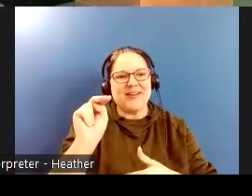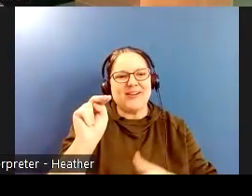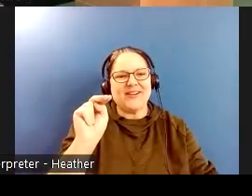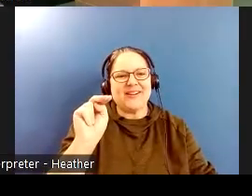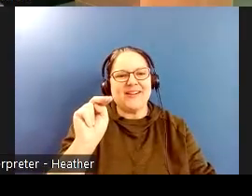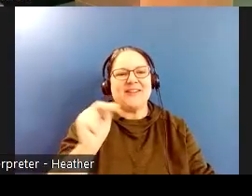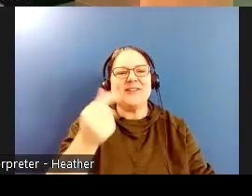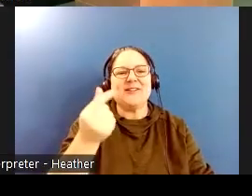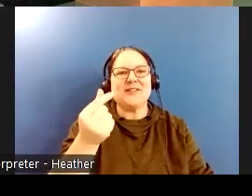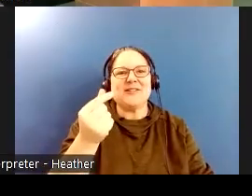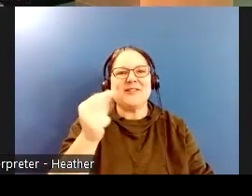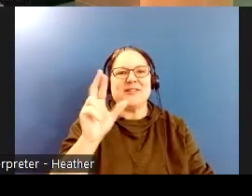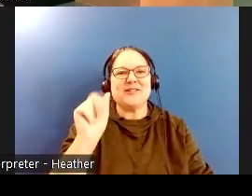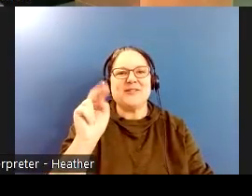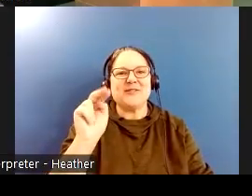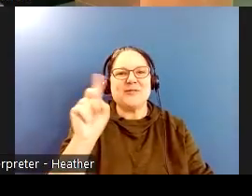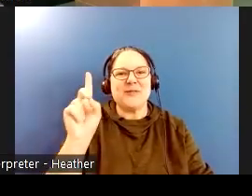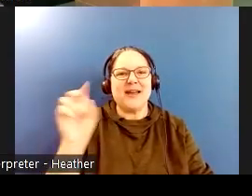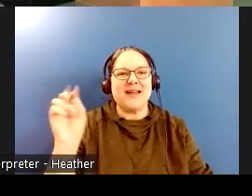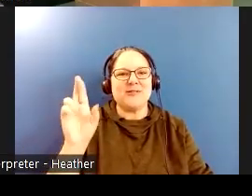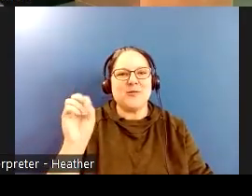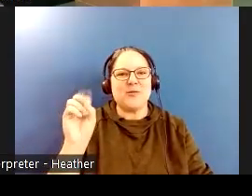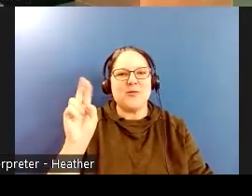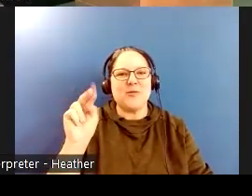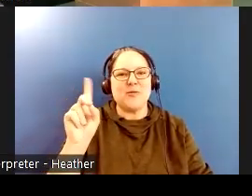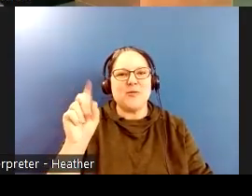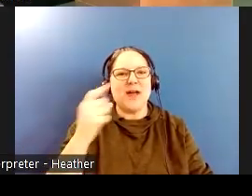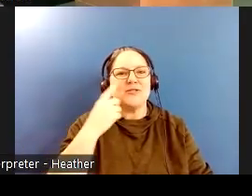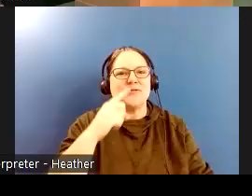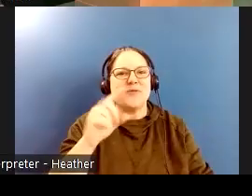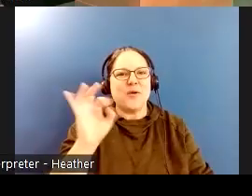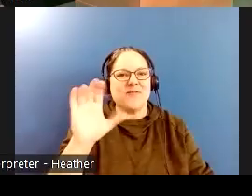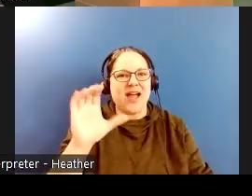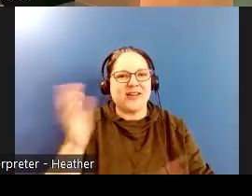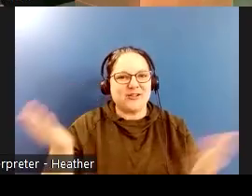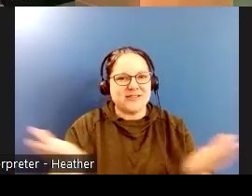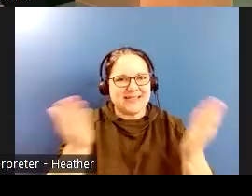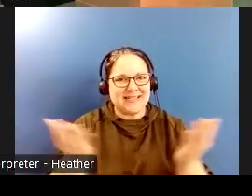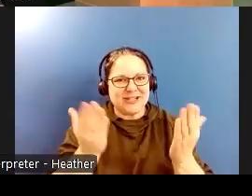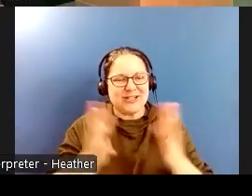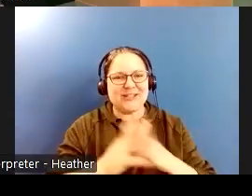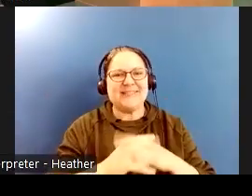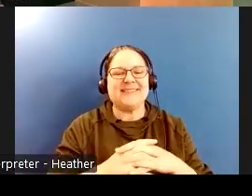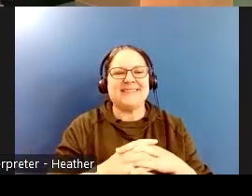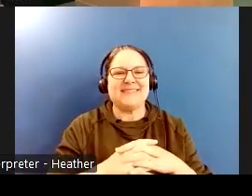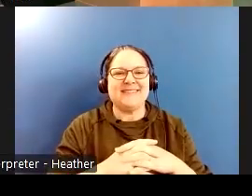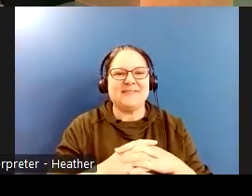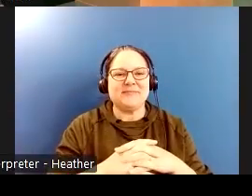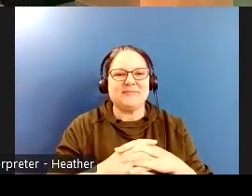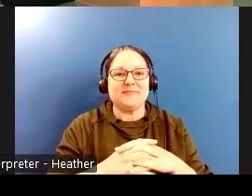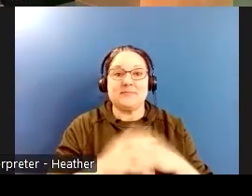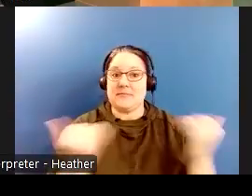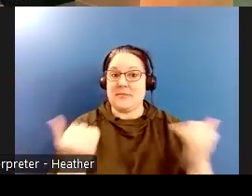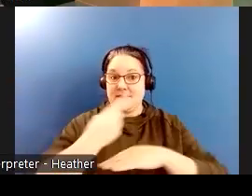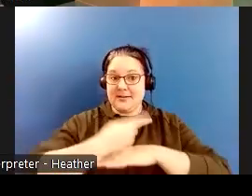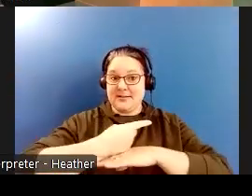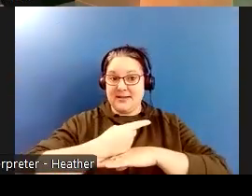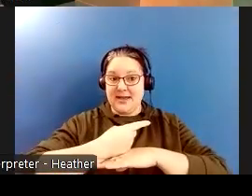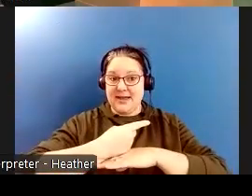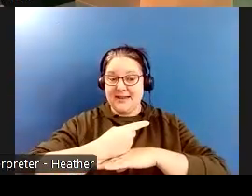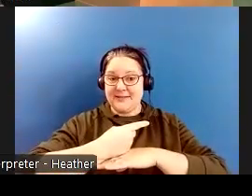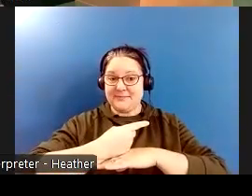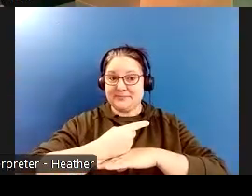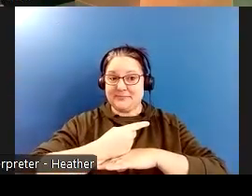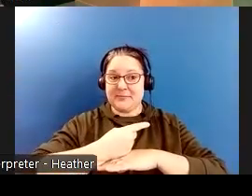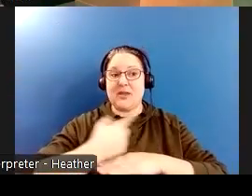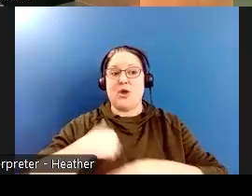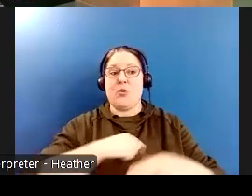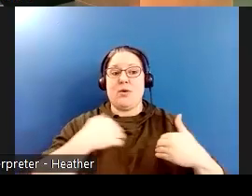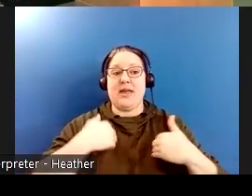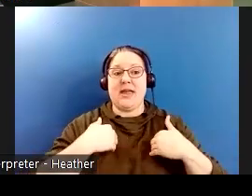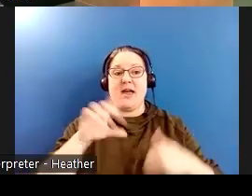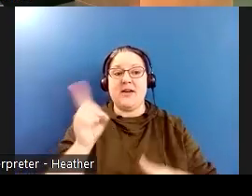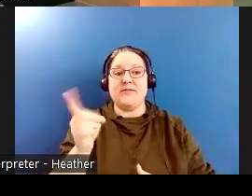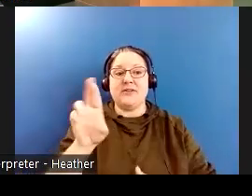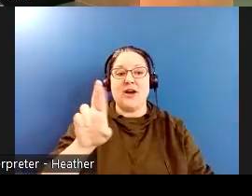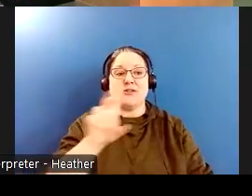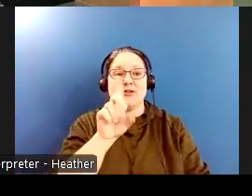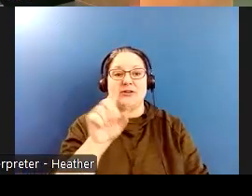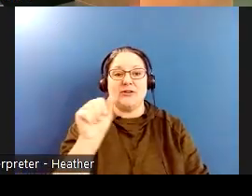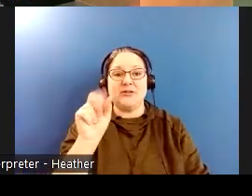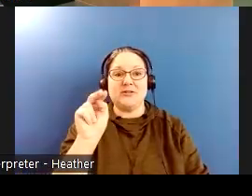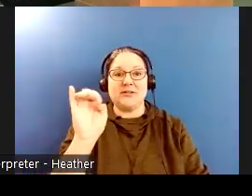rounds for our um faculty here. And um today we have uh Dr. Daniel McFarland. And before I